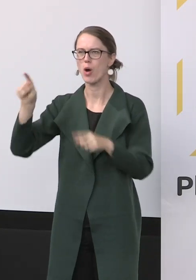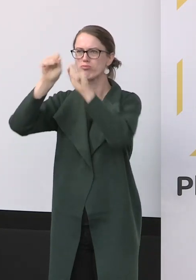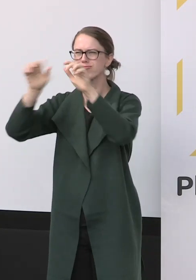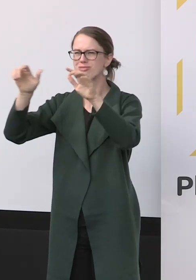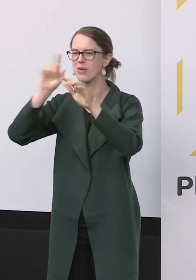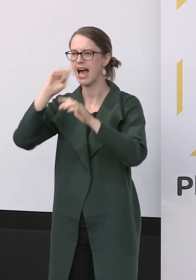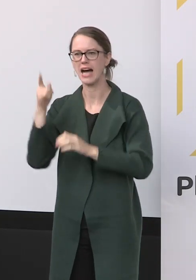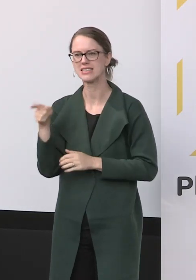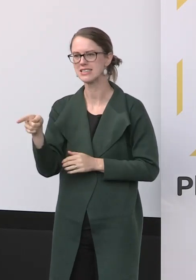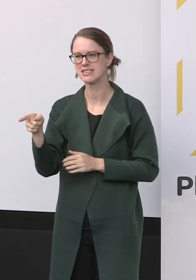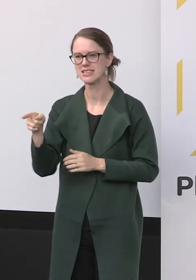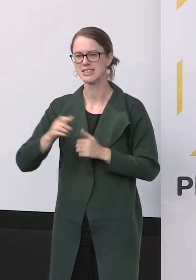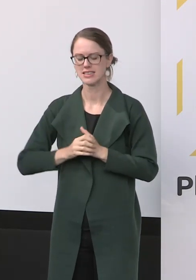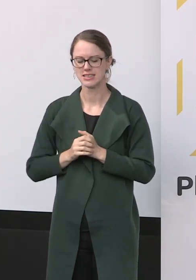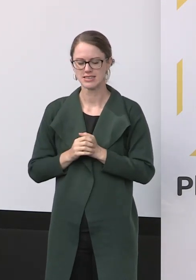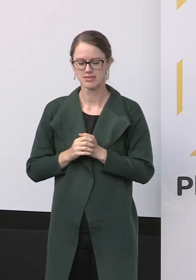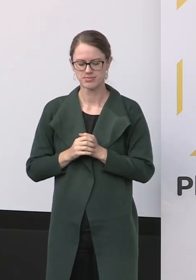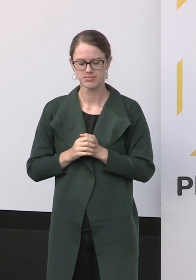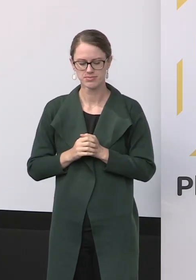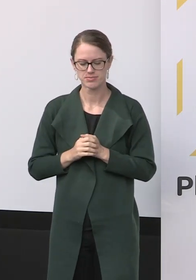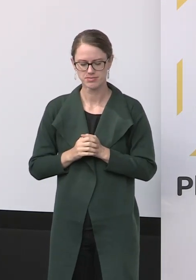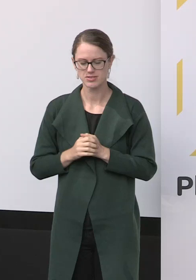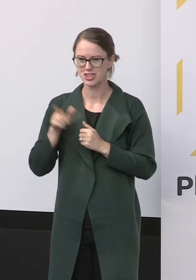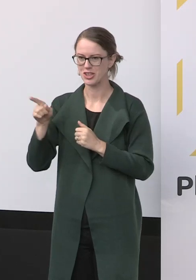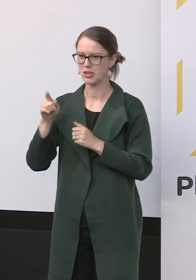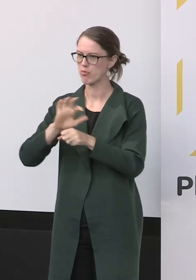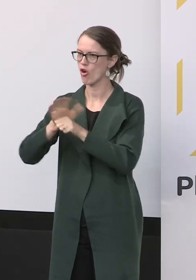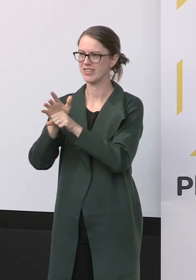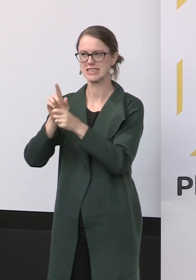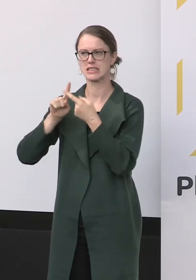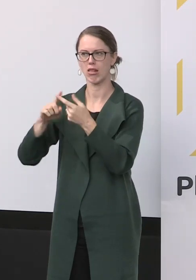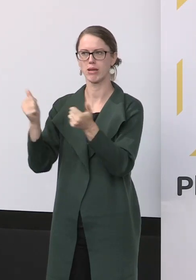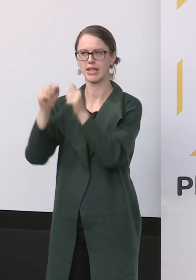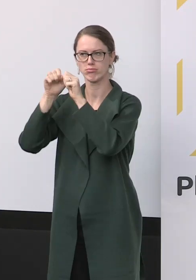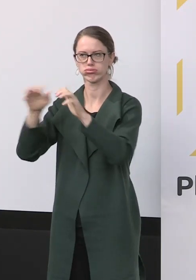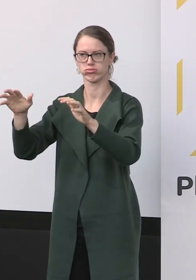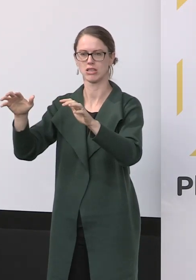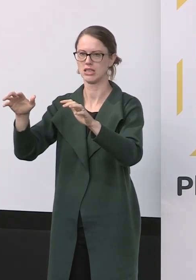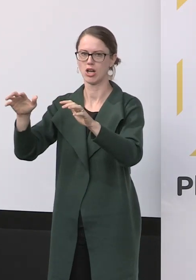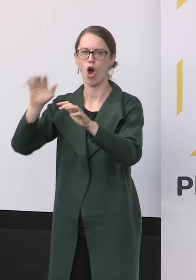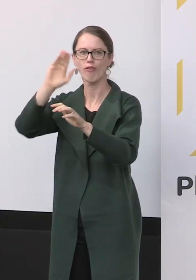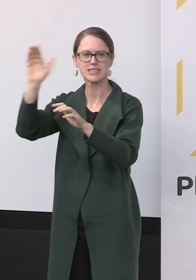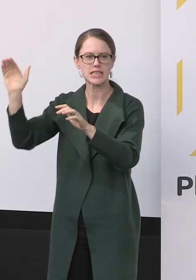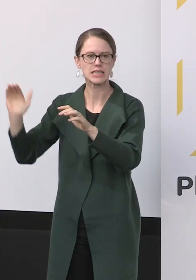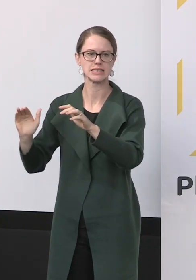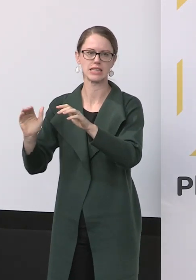effort. It's very hard for New Zealand to say we're on a